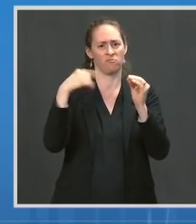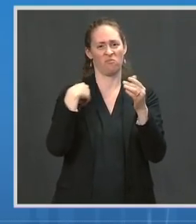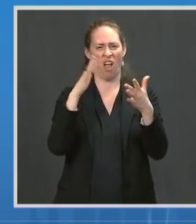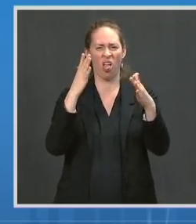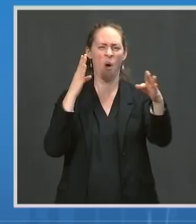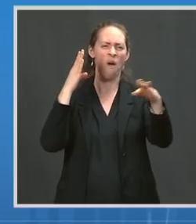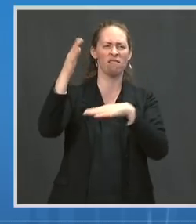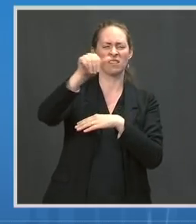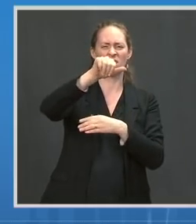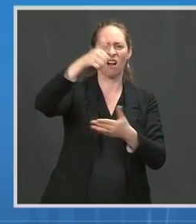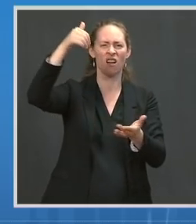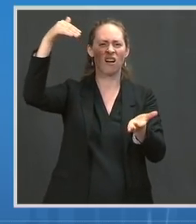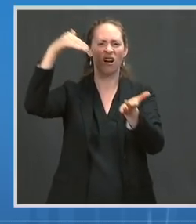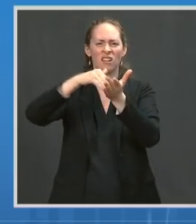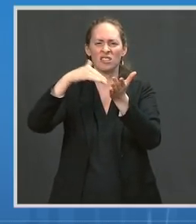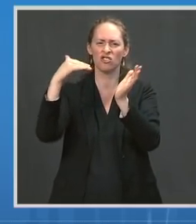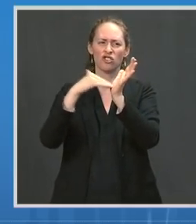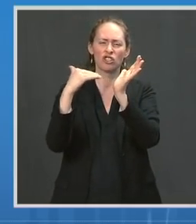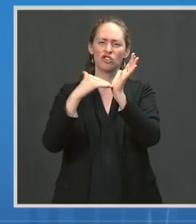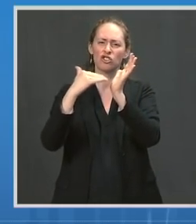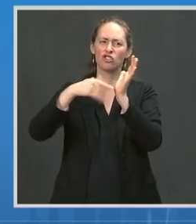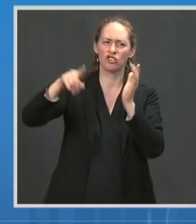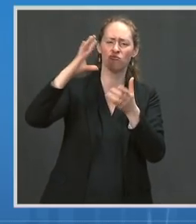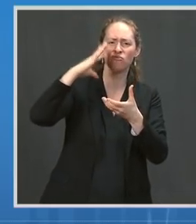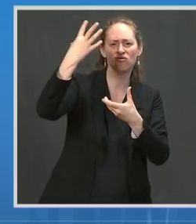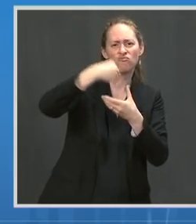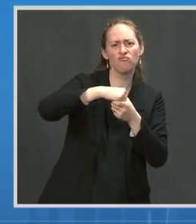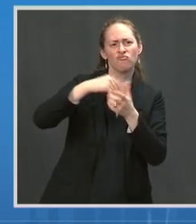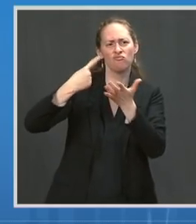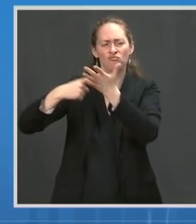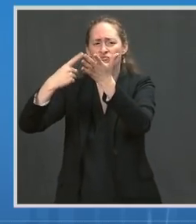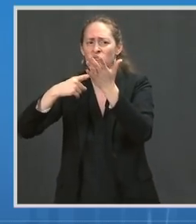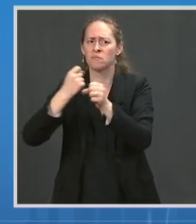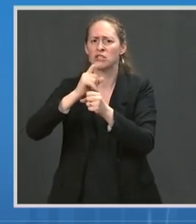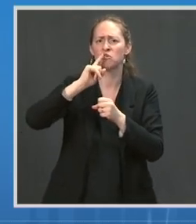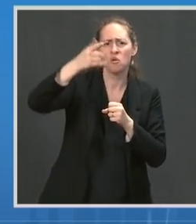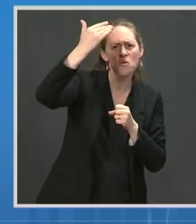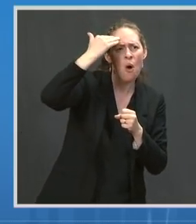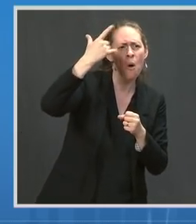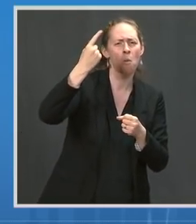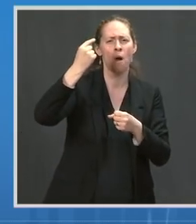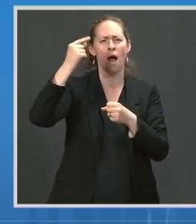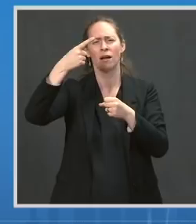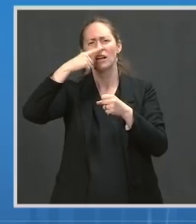to ensure that they know what kinds of cases to look for and to do that outreach.